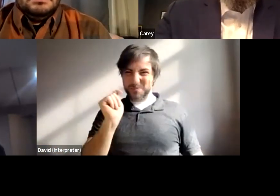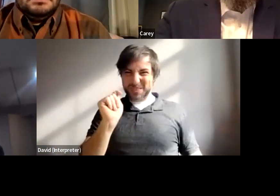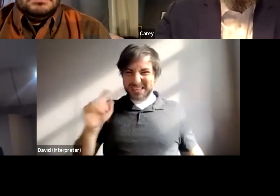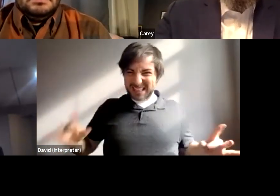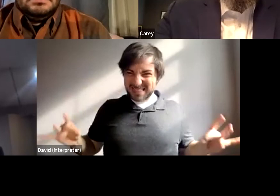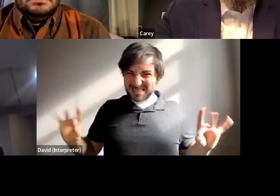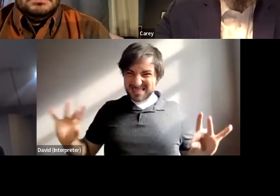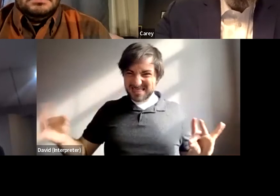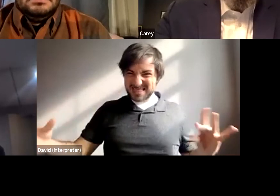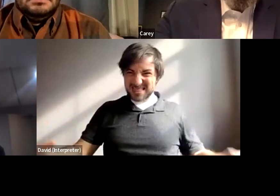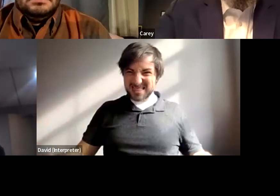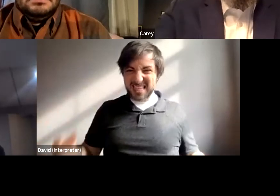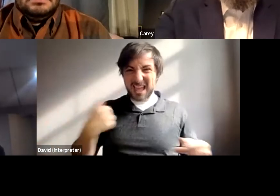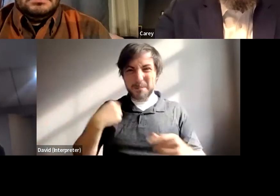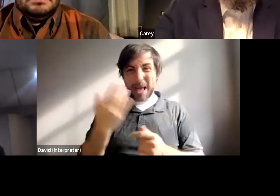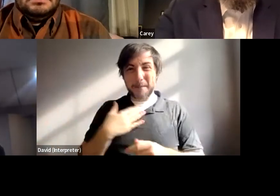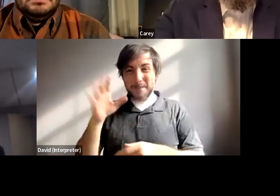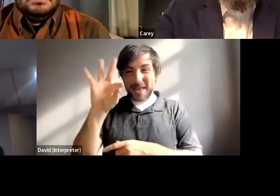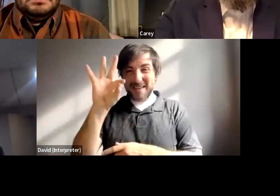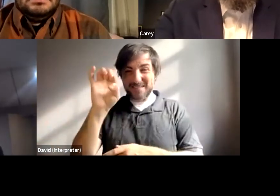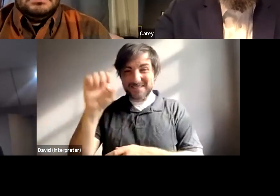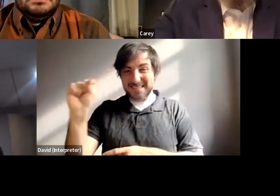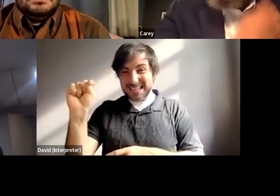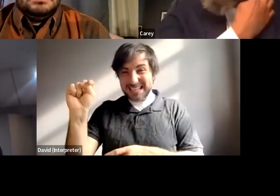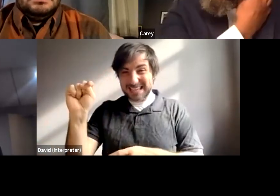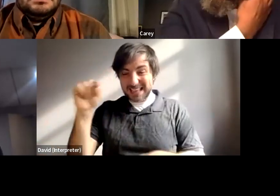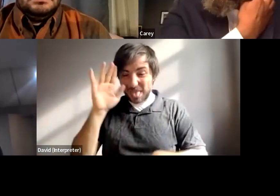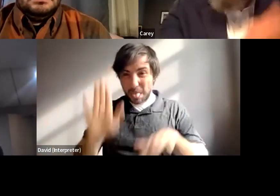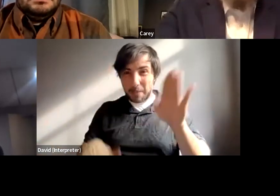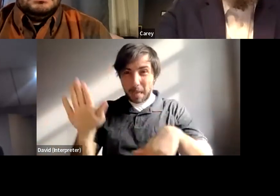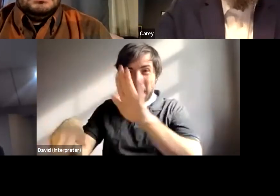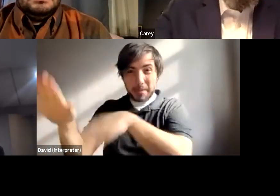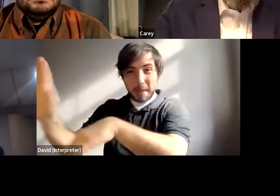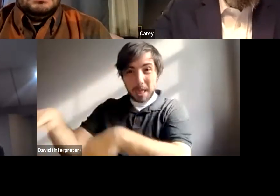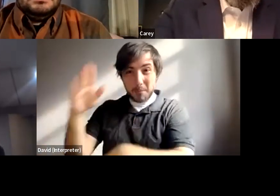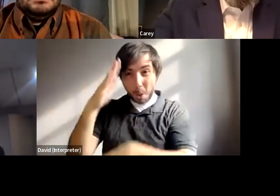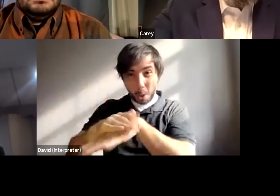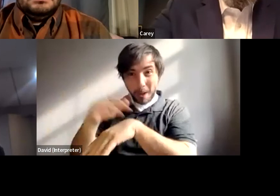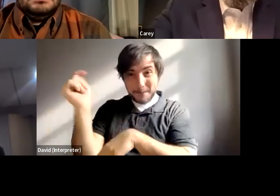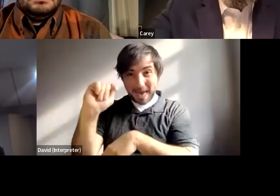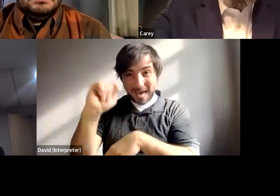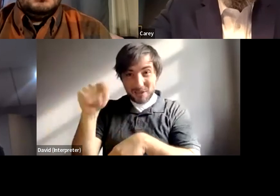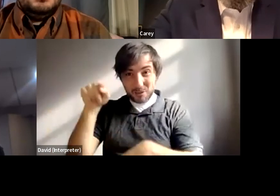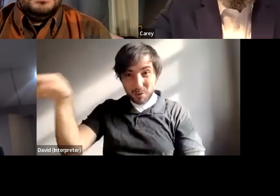bare feet on the floor of the restroom in the enterprise center, that's essentially what he's relat